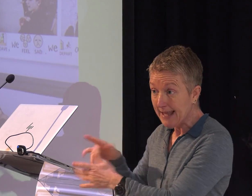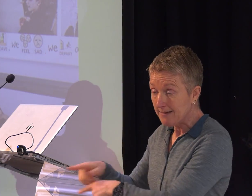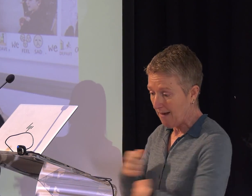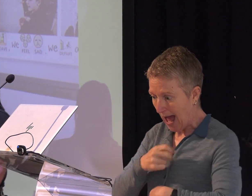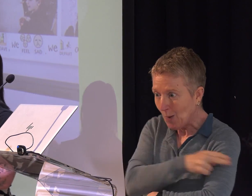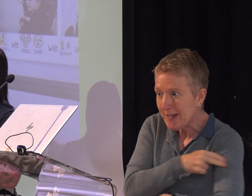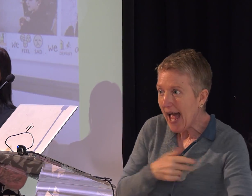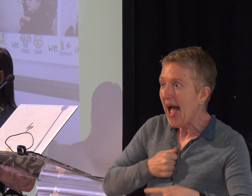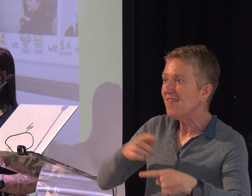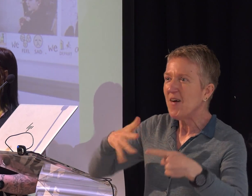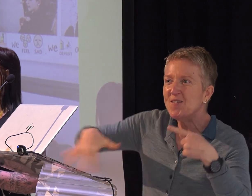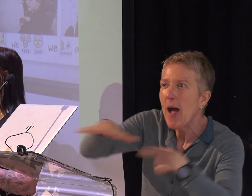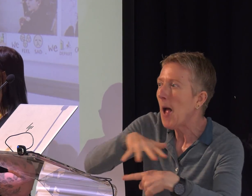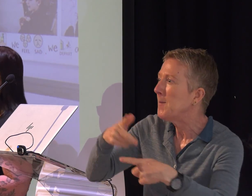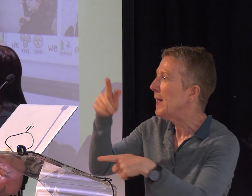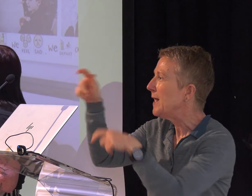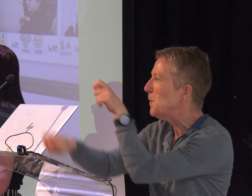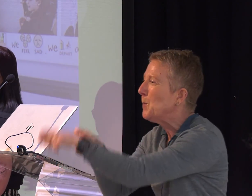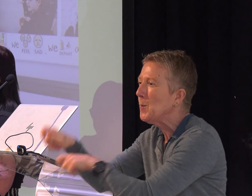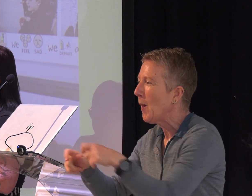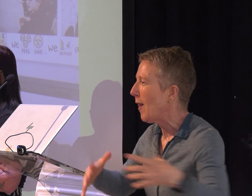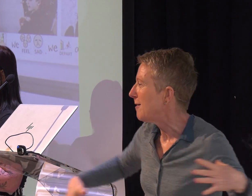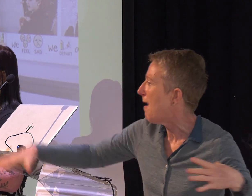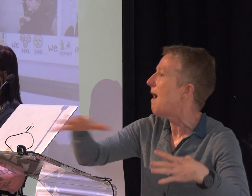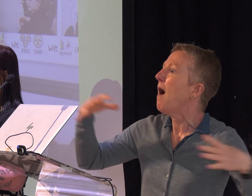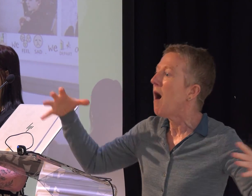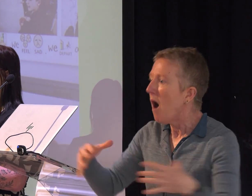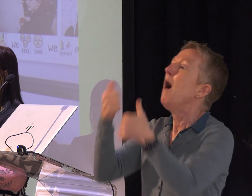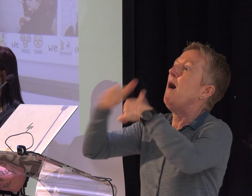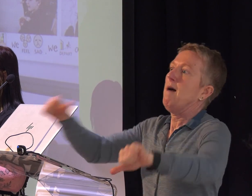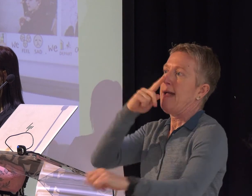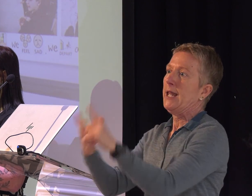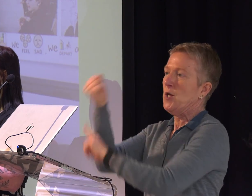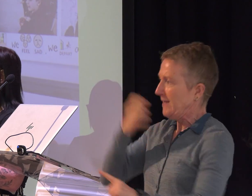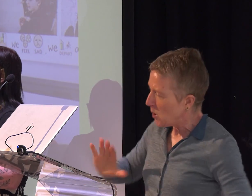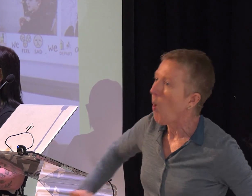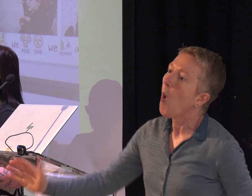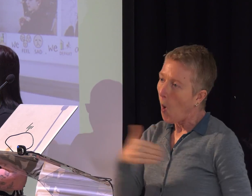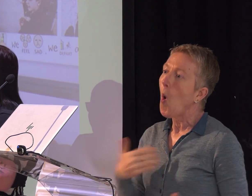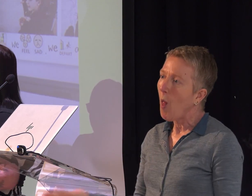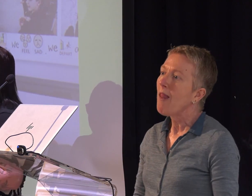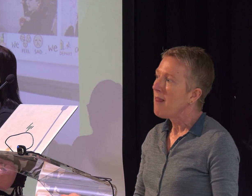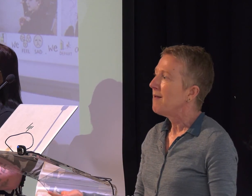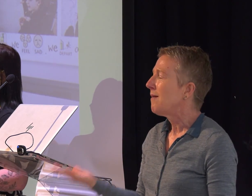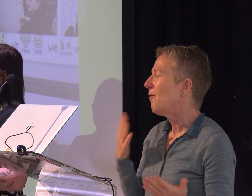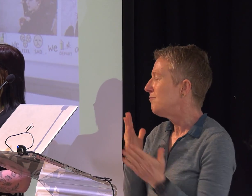to our families, to our pupils, none of this could be achieved. So I just want to say a very big thank you for everyone